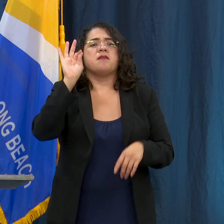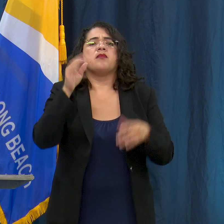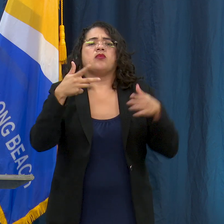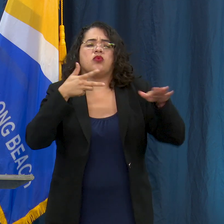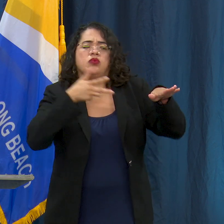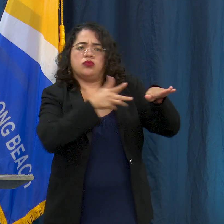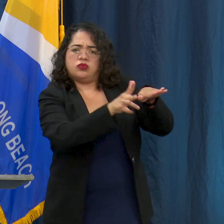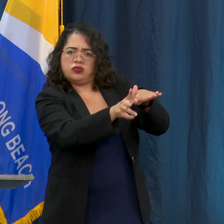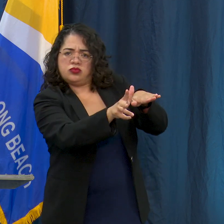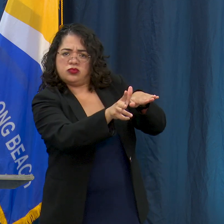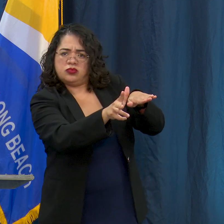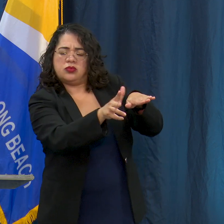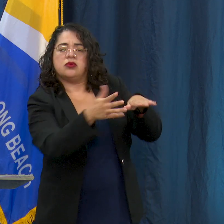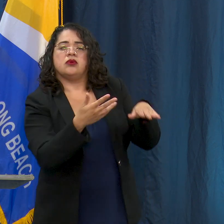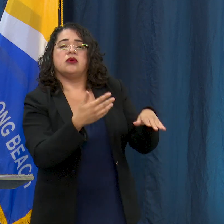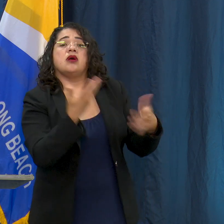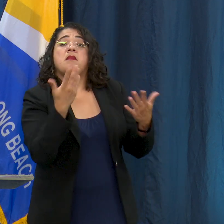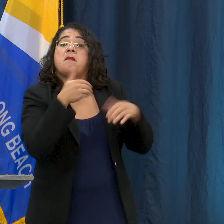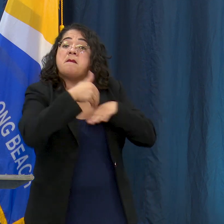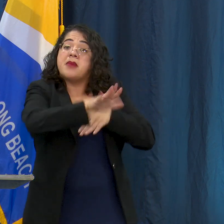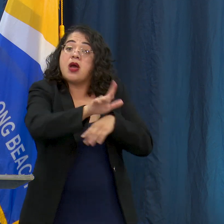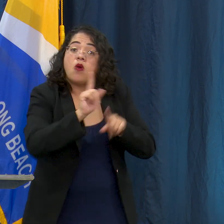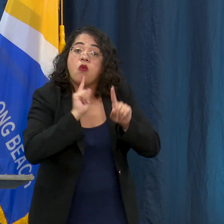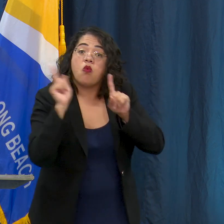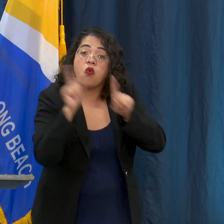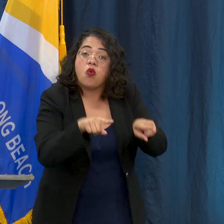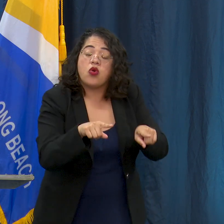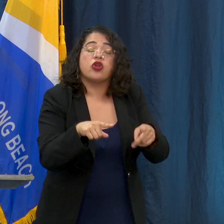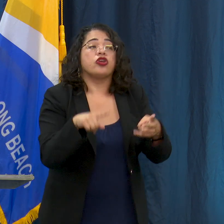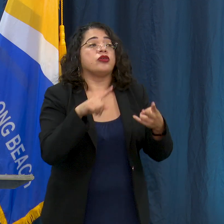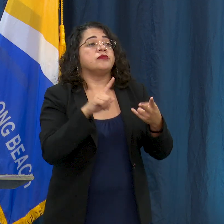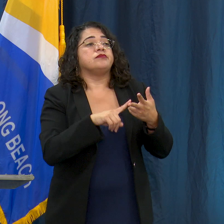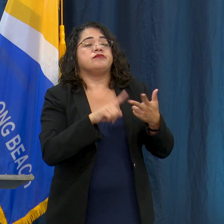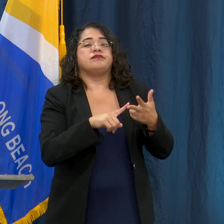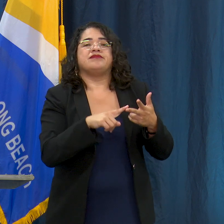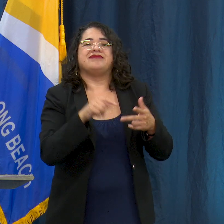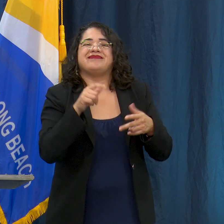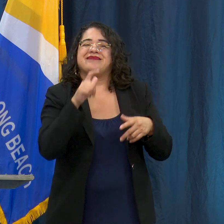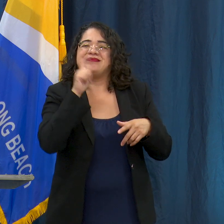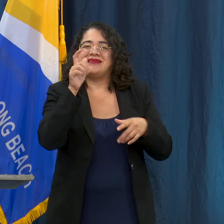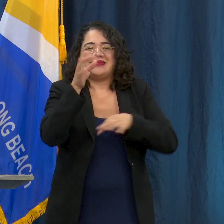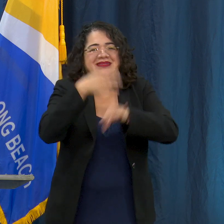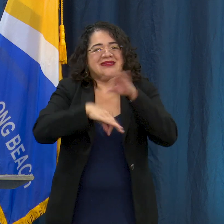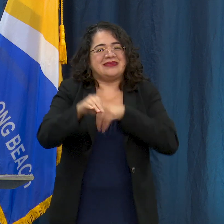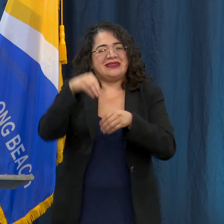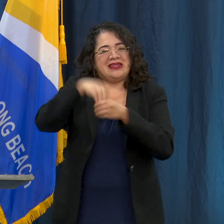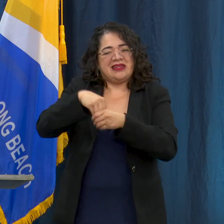services, mail order, or other delivery services, and you can even check with